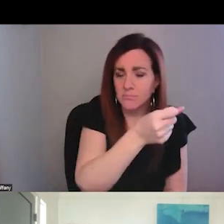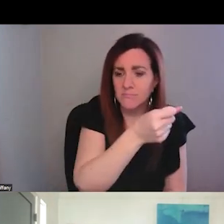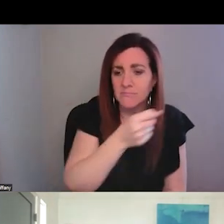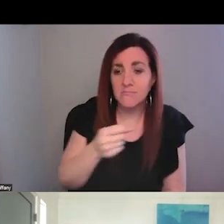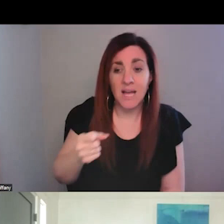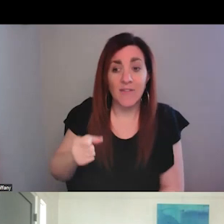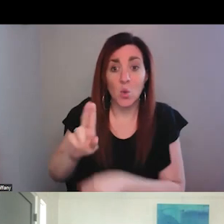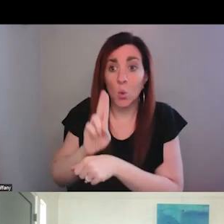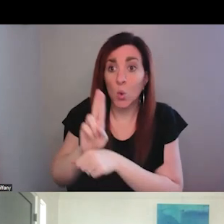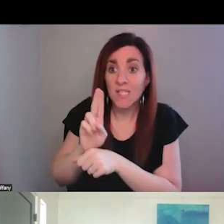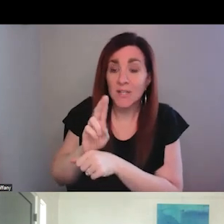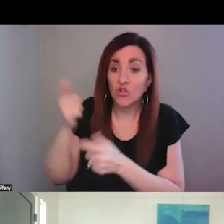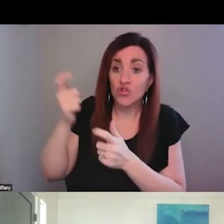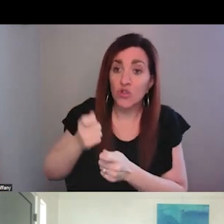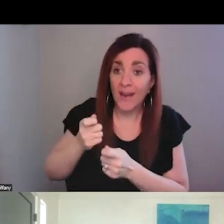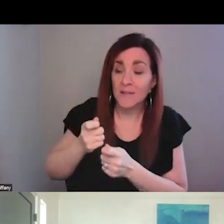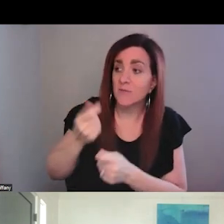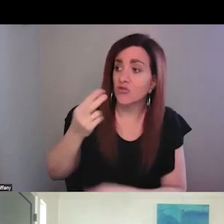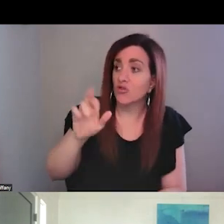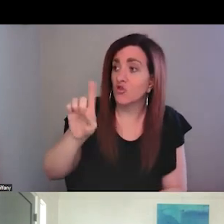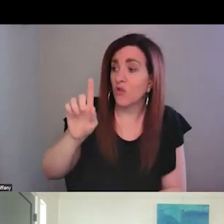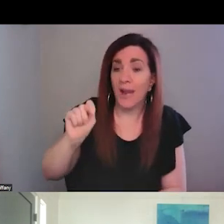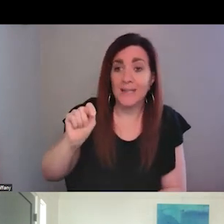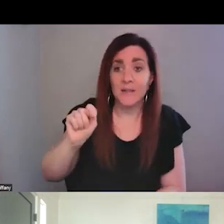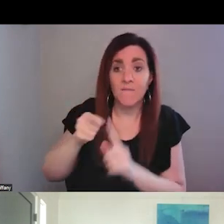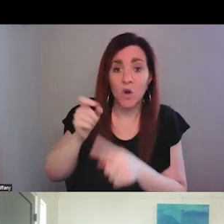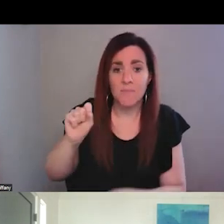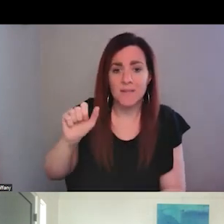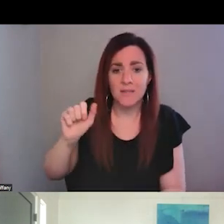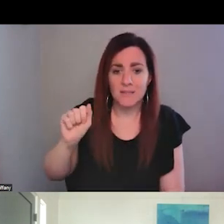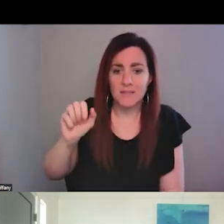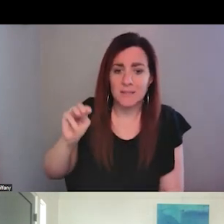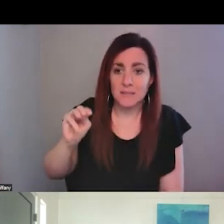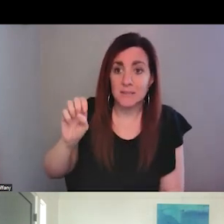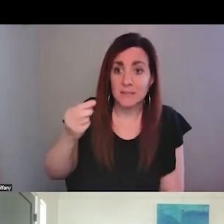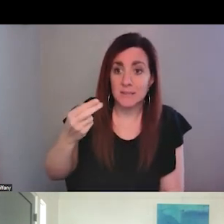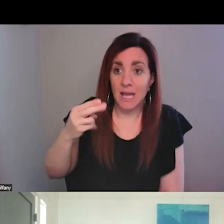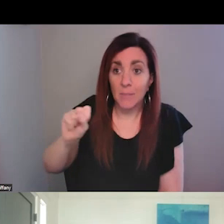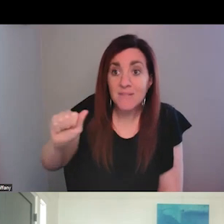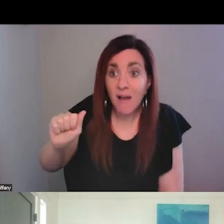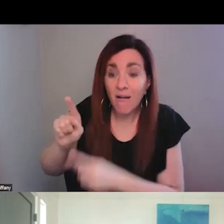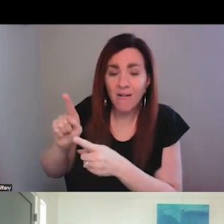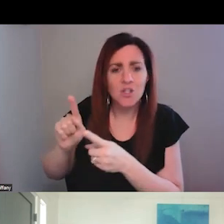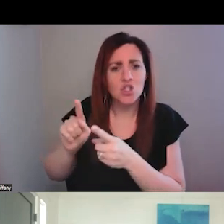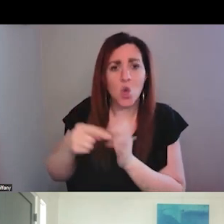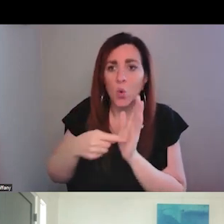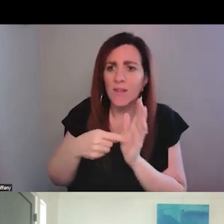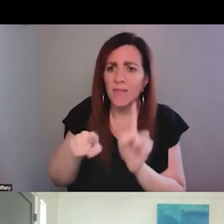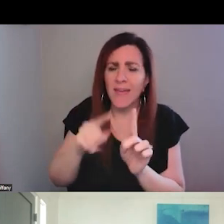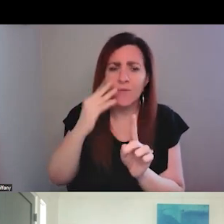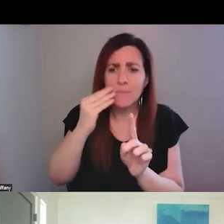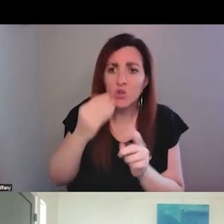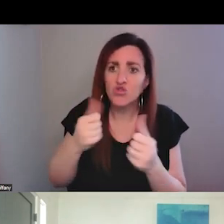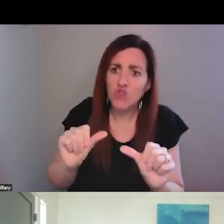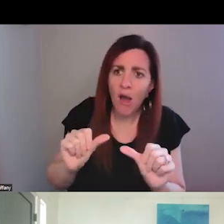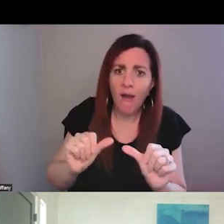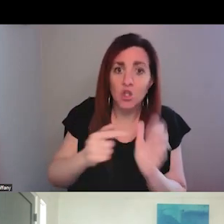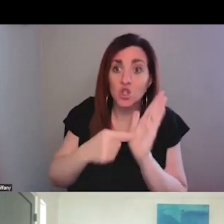AND SHOWING DATA THAT MADE A DIFFERENCE -- OUR DATA IS SHOWING